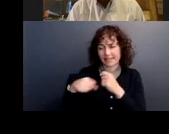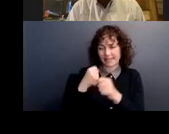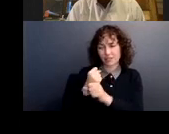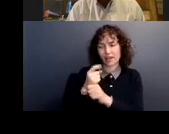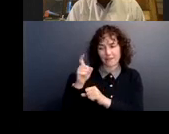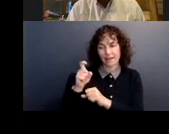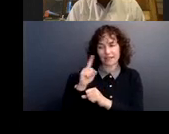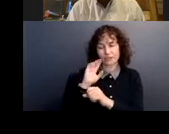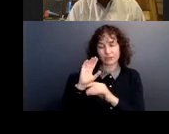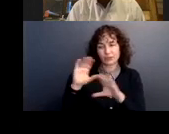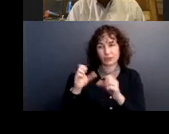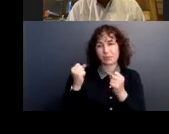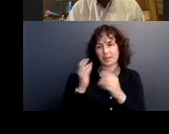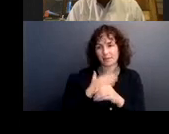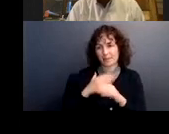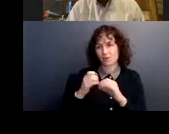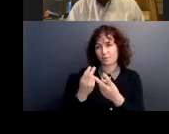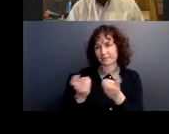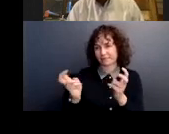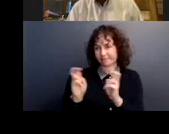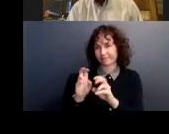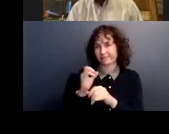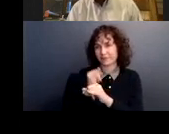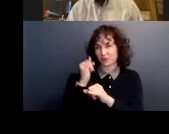of my groups virtually and through distance learning